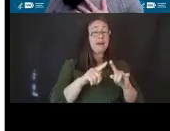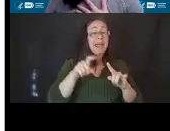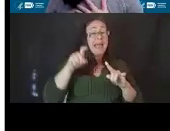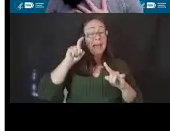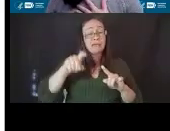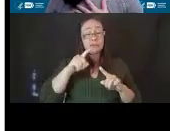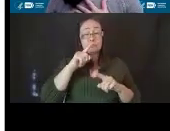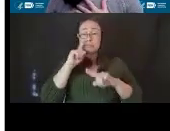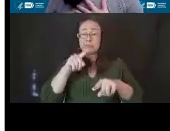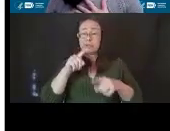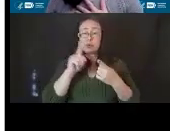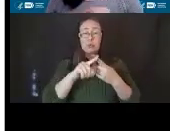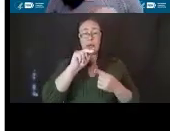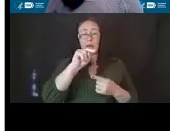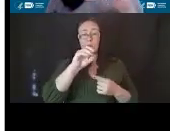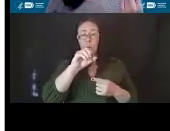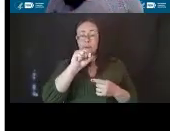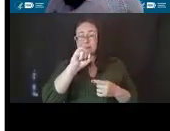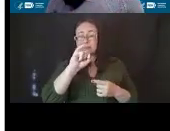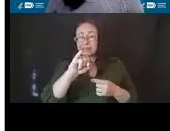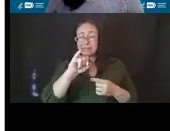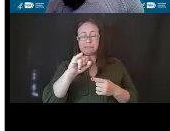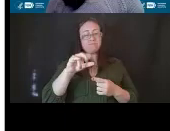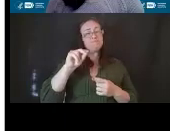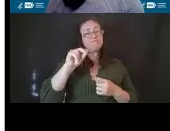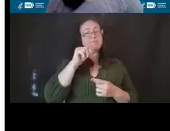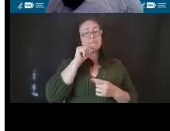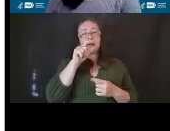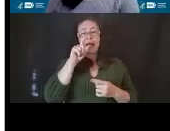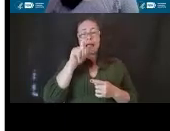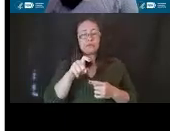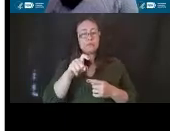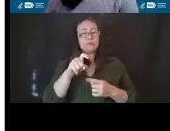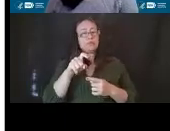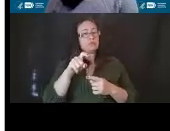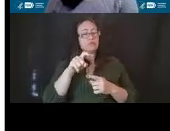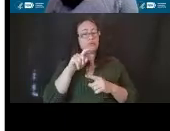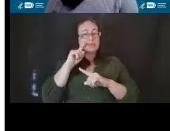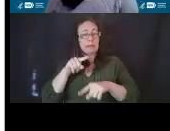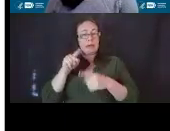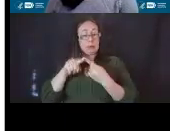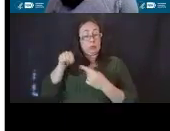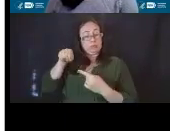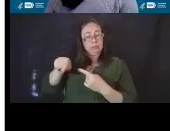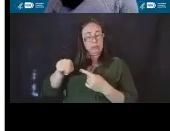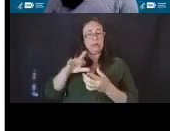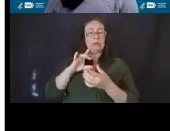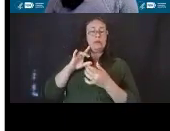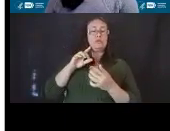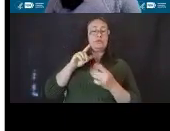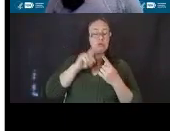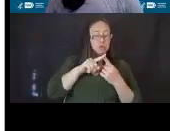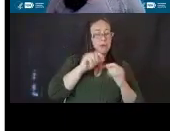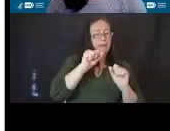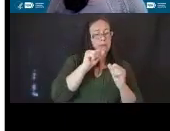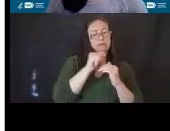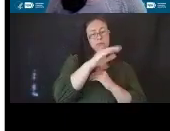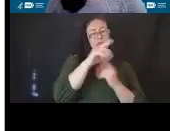or even abstract expressing your ideas of this project and how you conceptualized it,